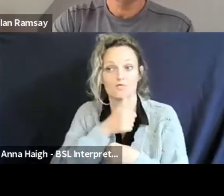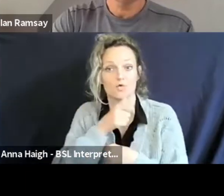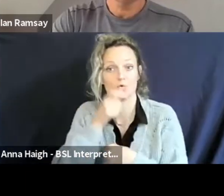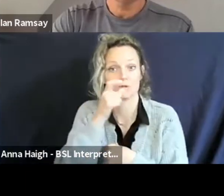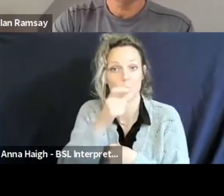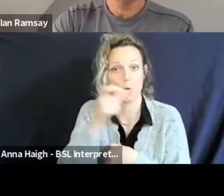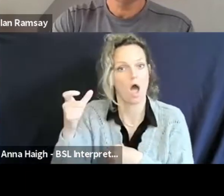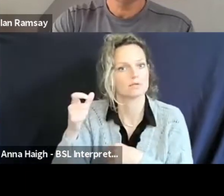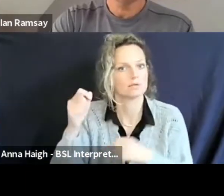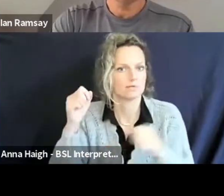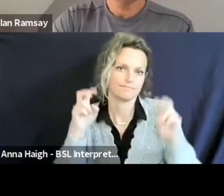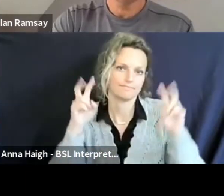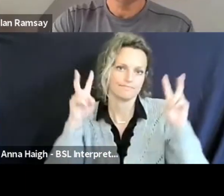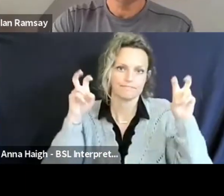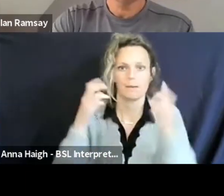Kulvinder, I notice you used the words some of the brilliant work that